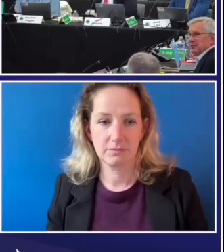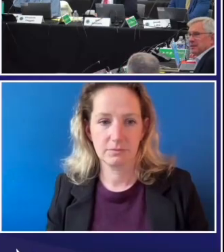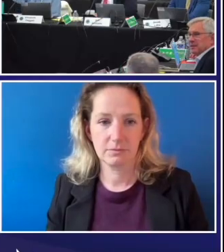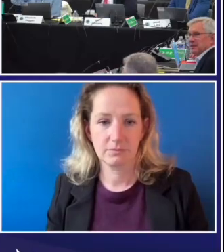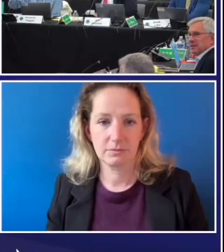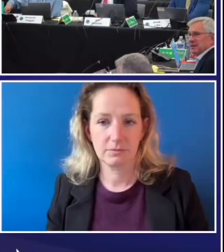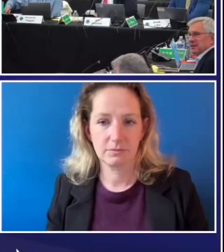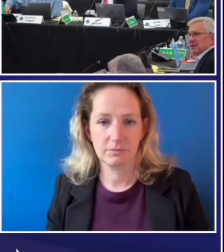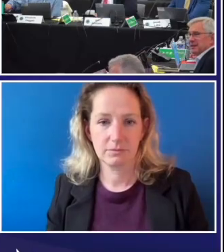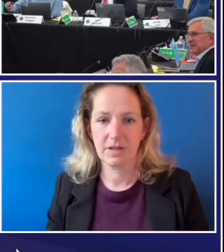I thought we fixed this.